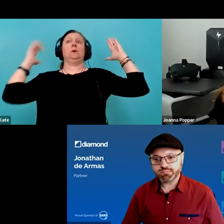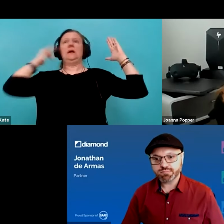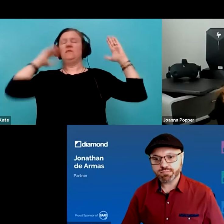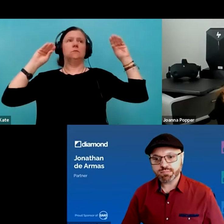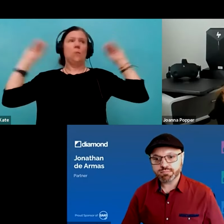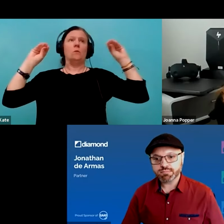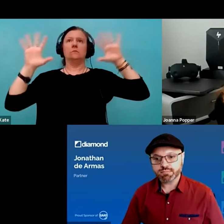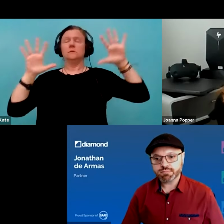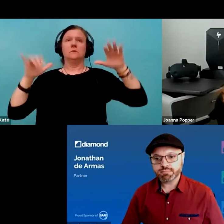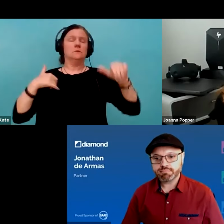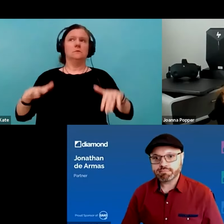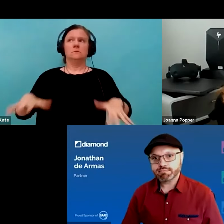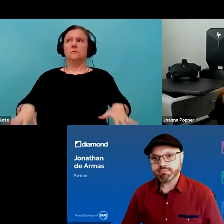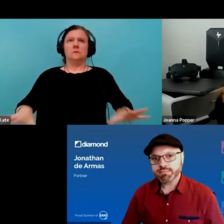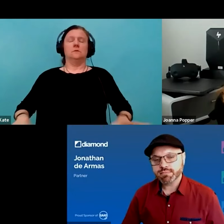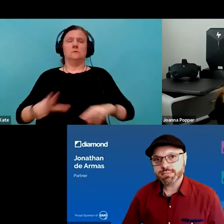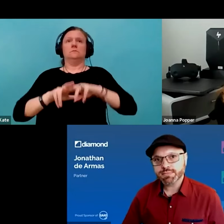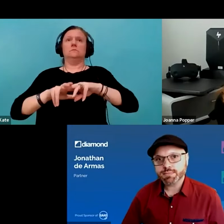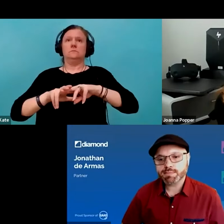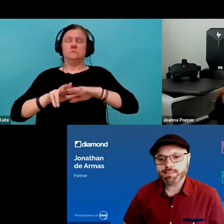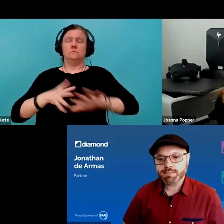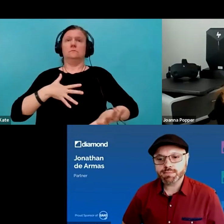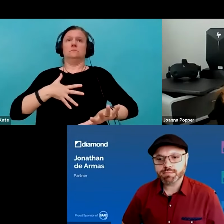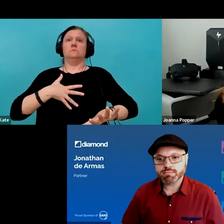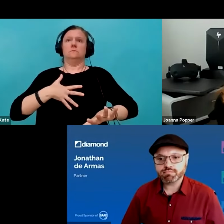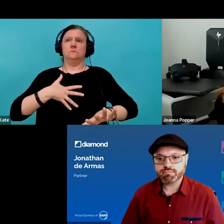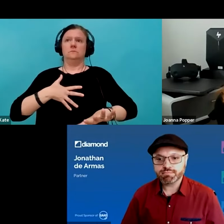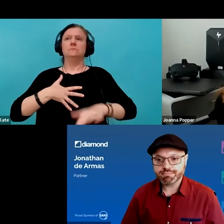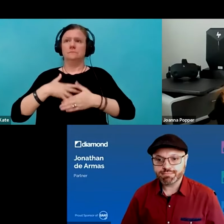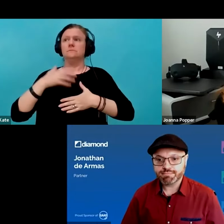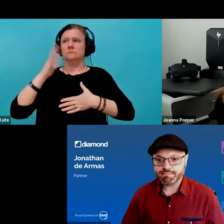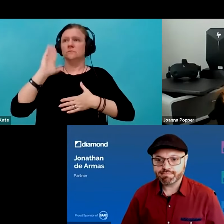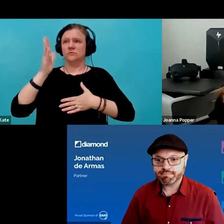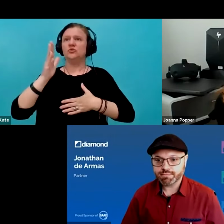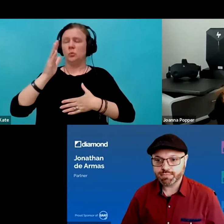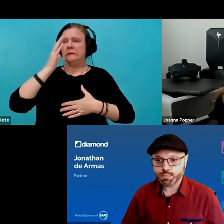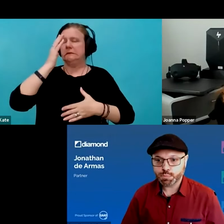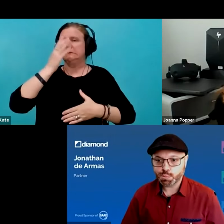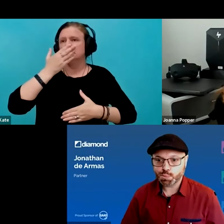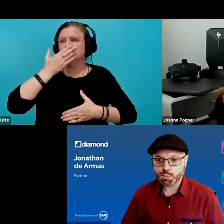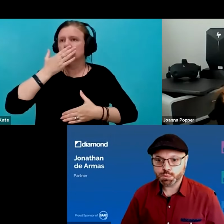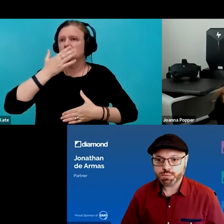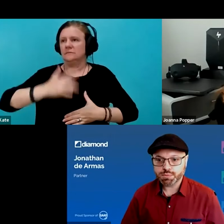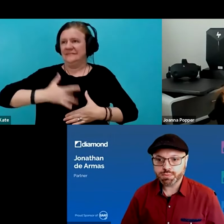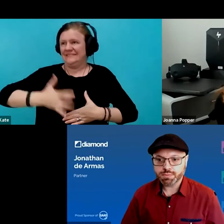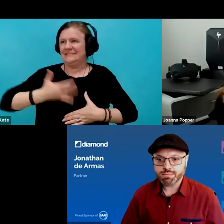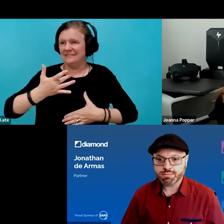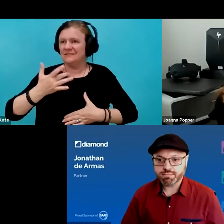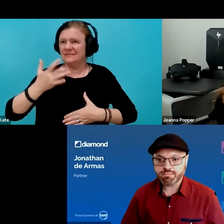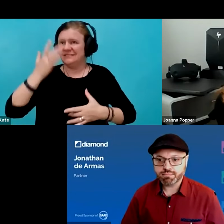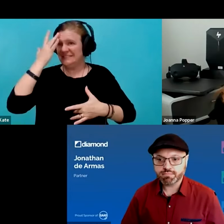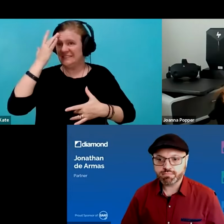you are sitting still. Chadwick Turner: There's a good chance you are going to suffer from some sort of motion sickness. So never do anything that makes you feel bad and makes you